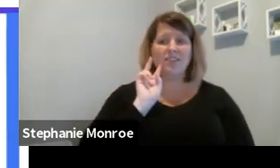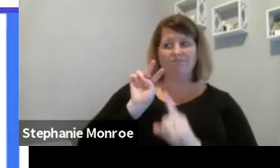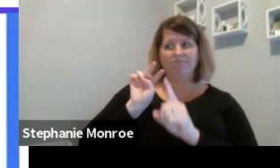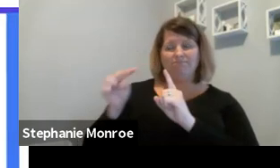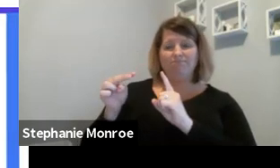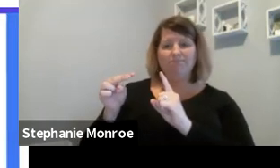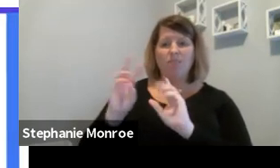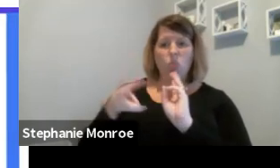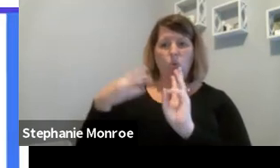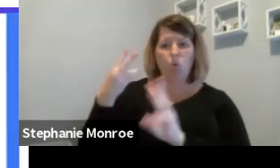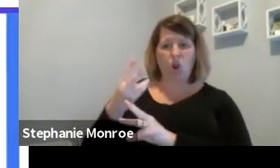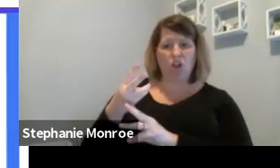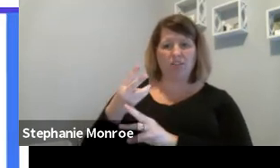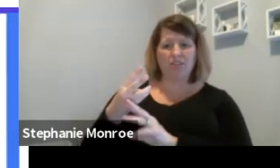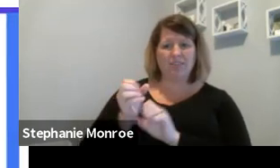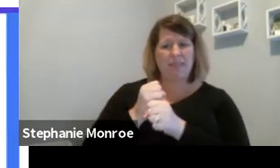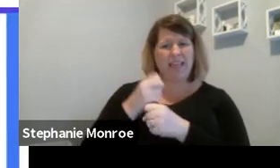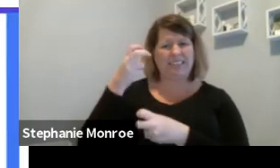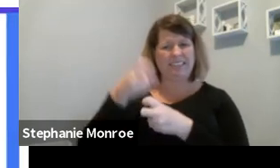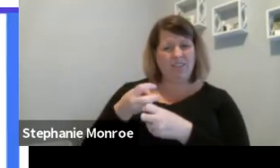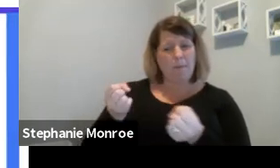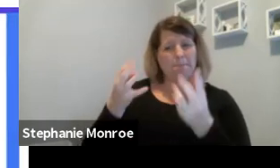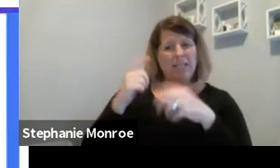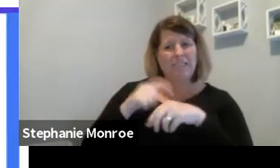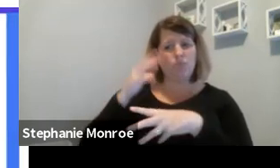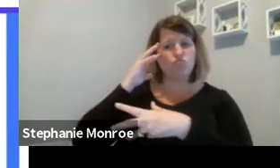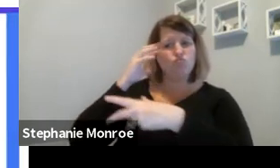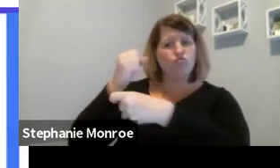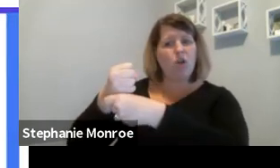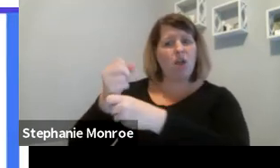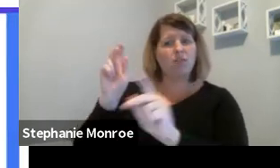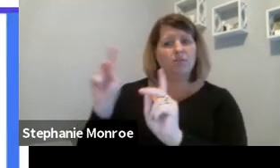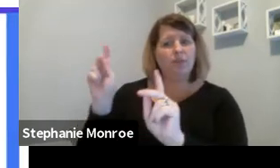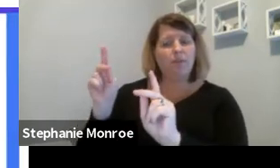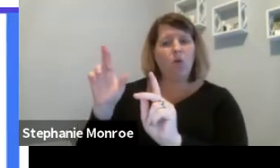making it difficult many times to trust people or systems.